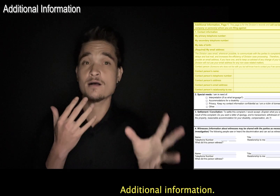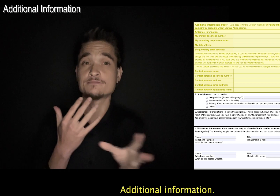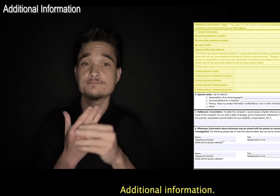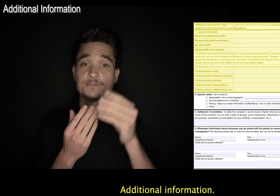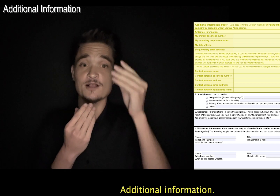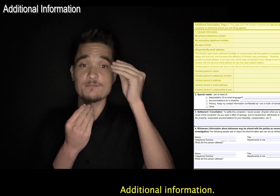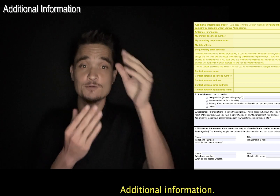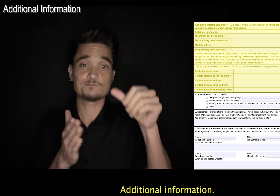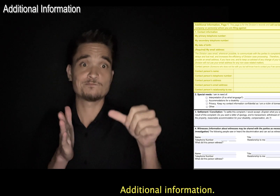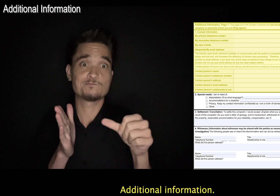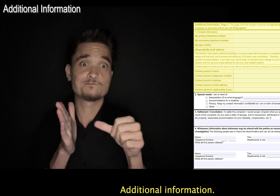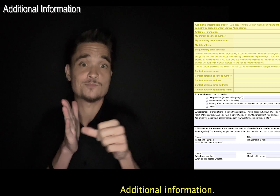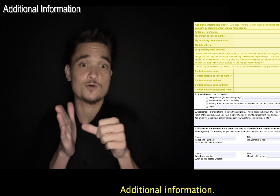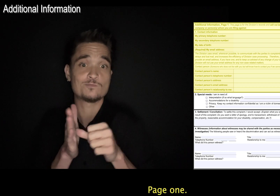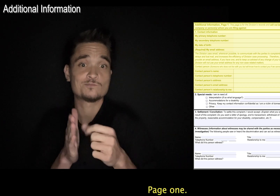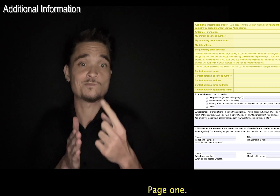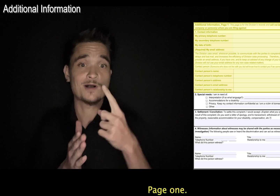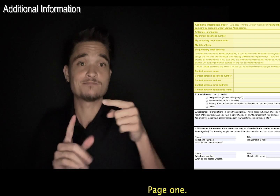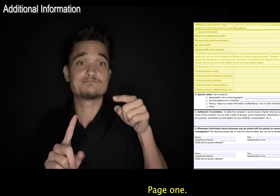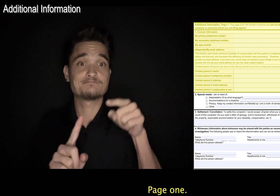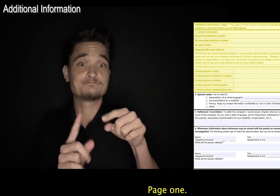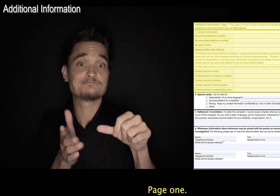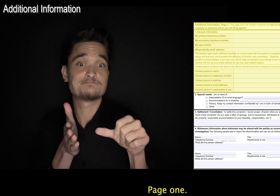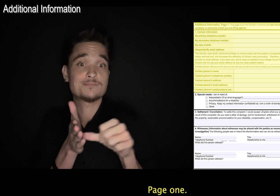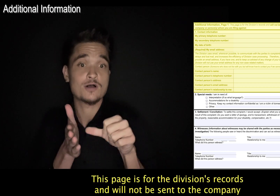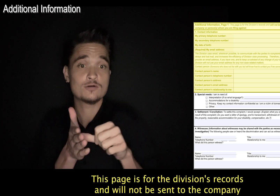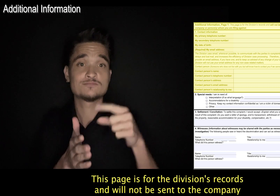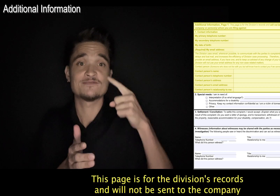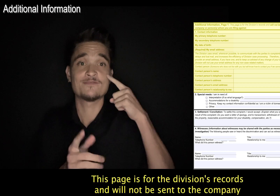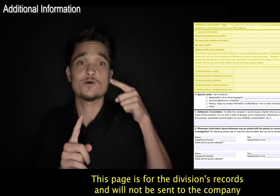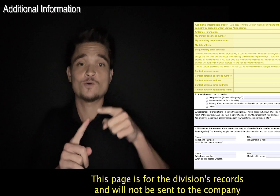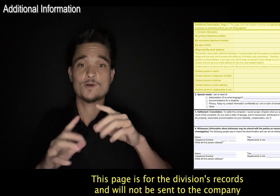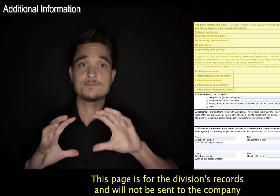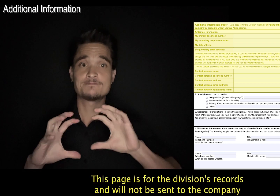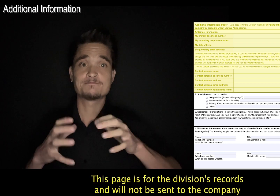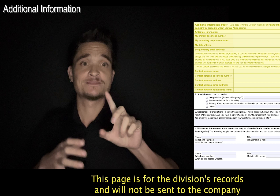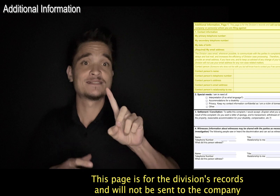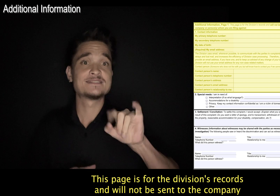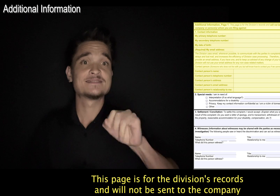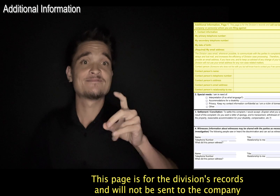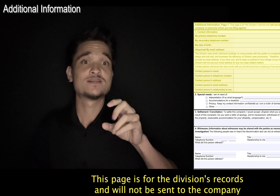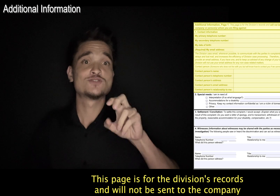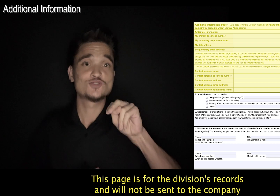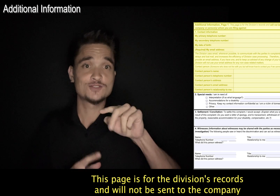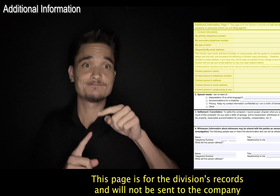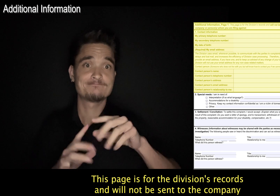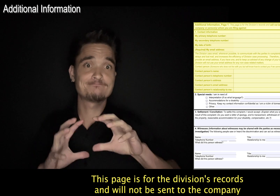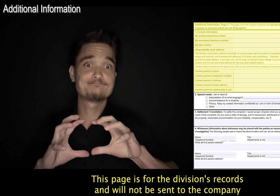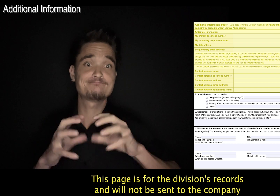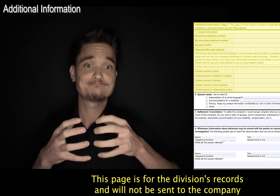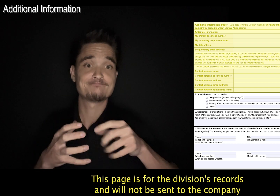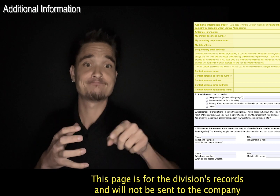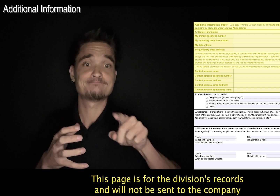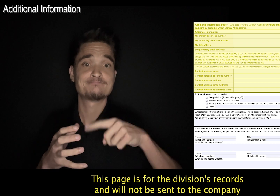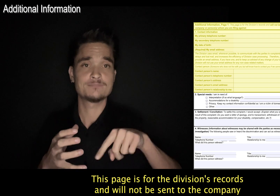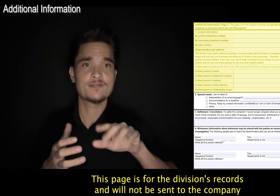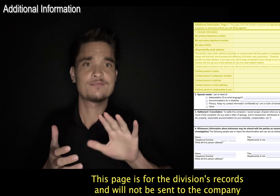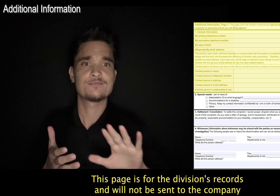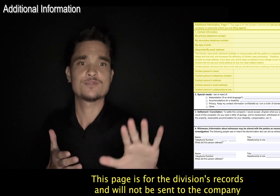Additional information. Page one. This page is for the division's records and will not be sent to the company